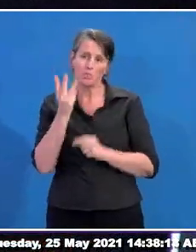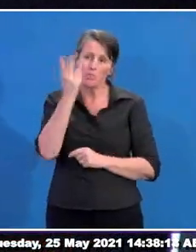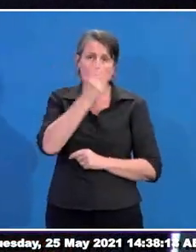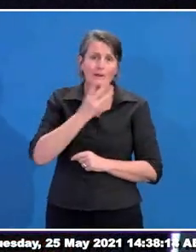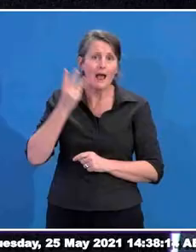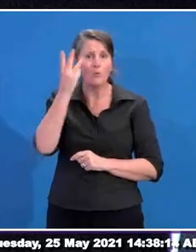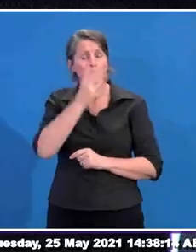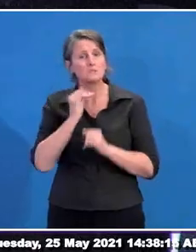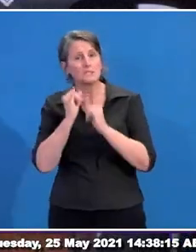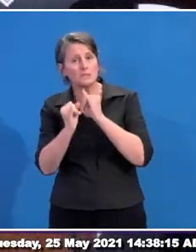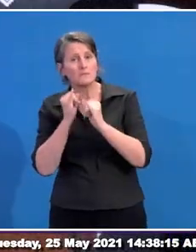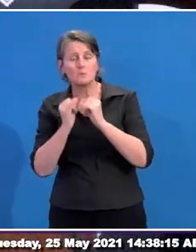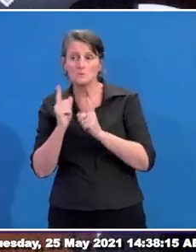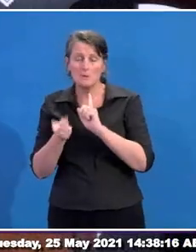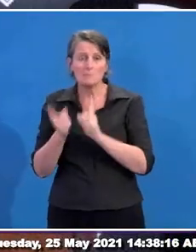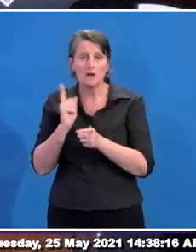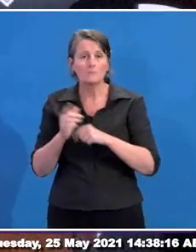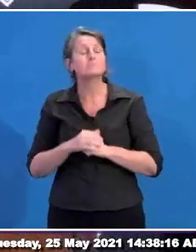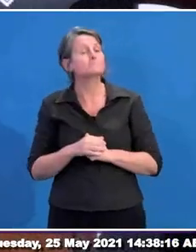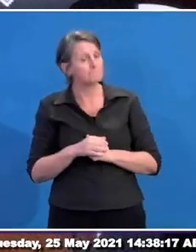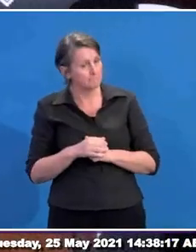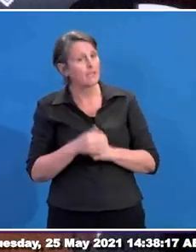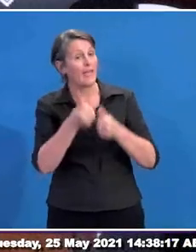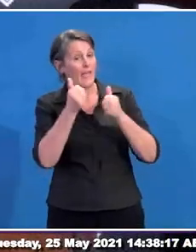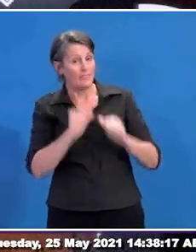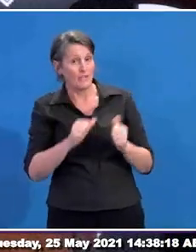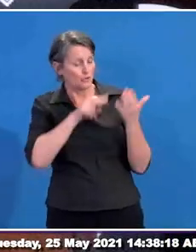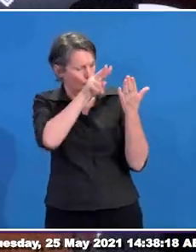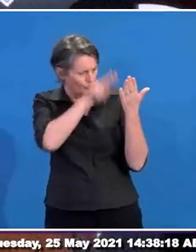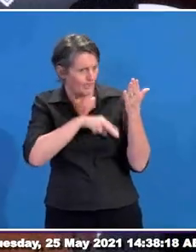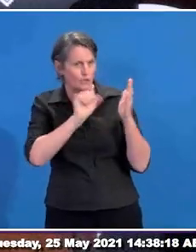Then you would review your notes and type up what you distill